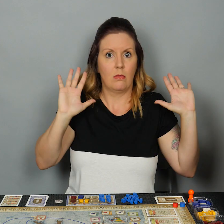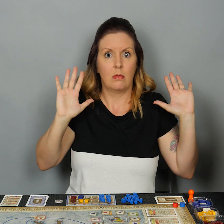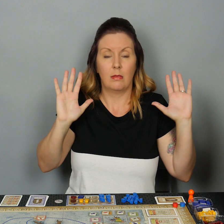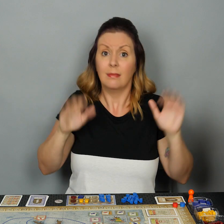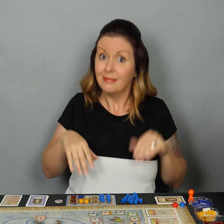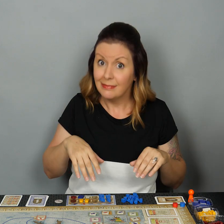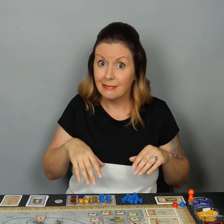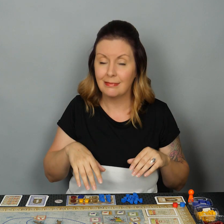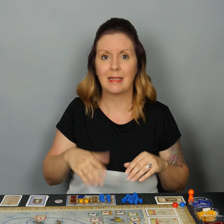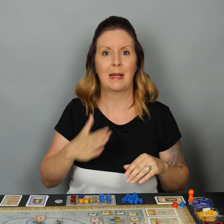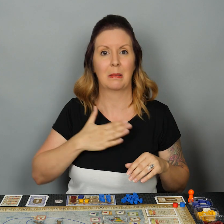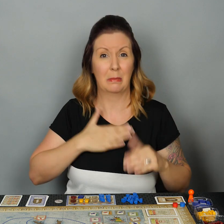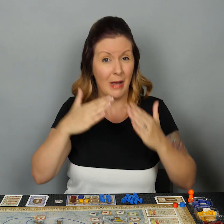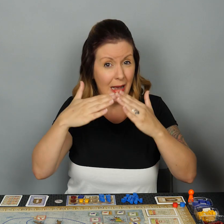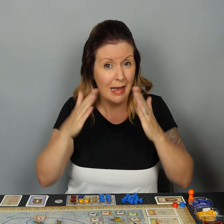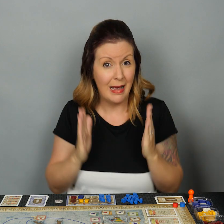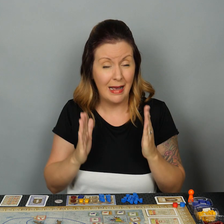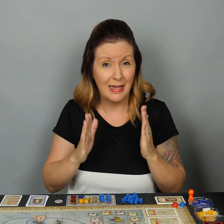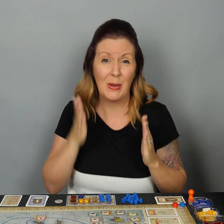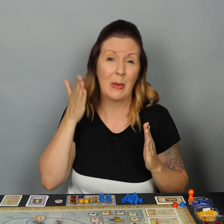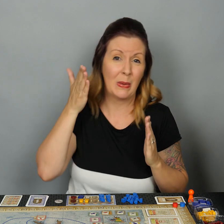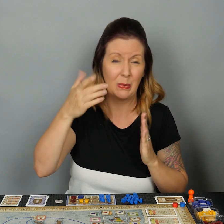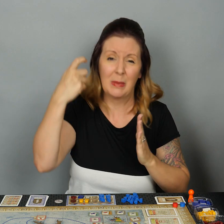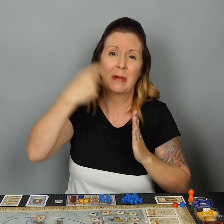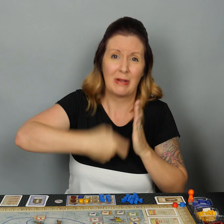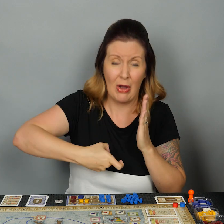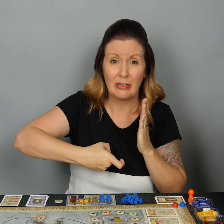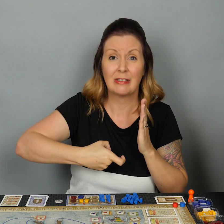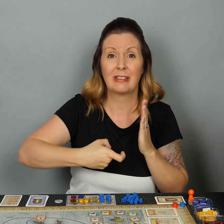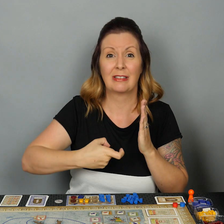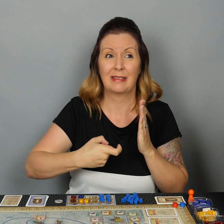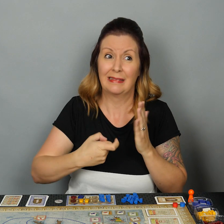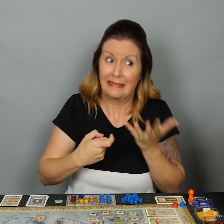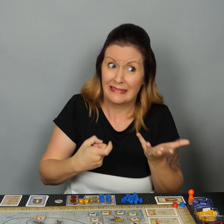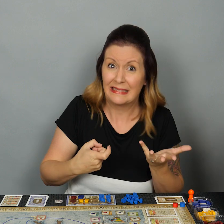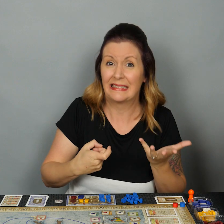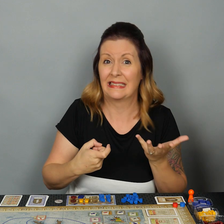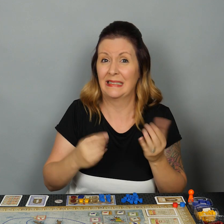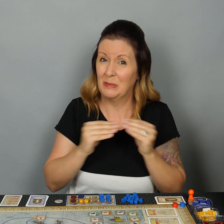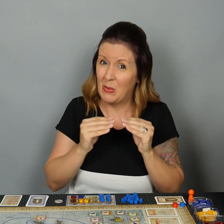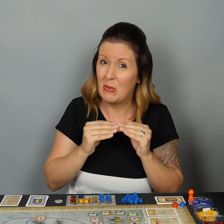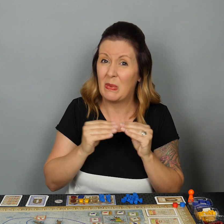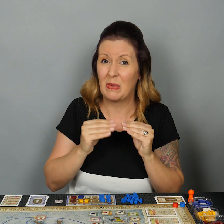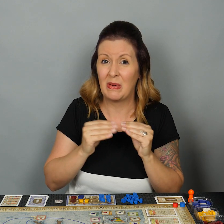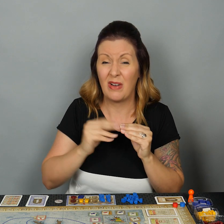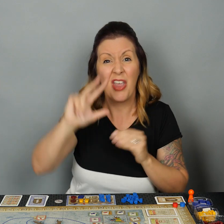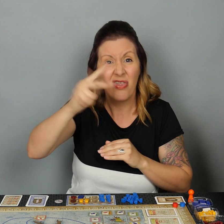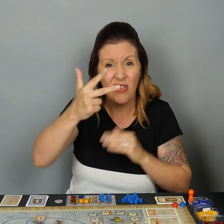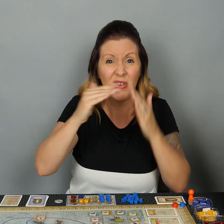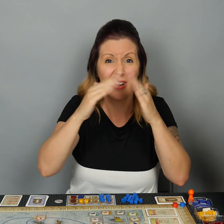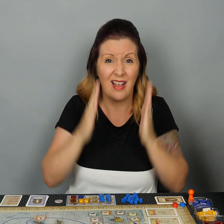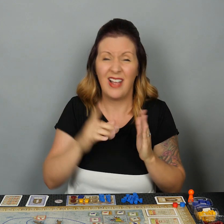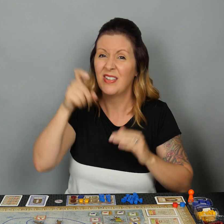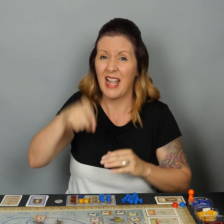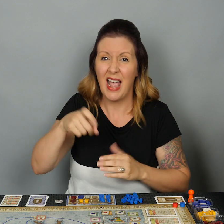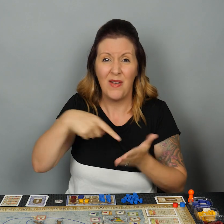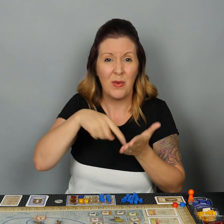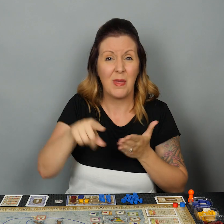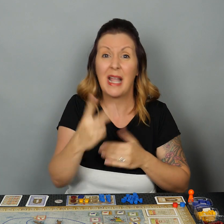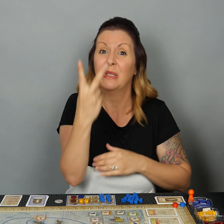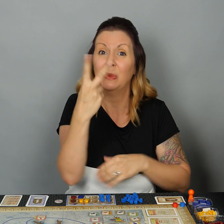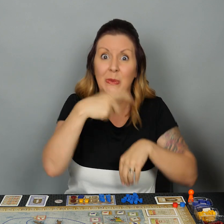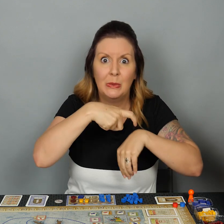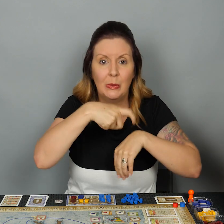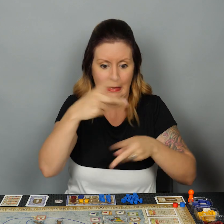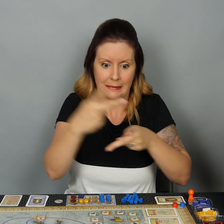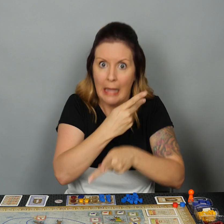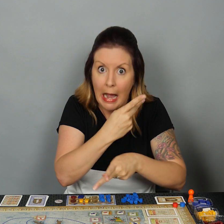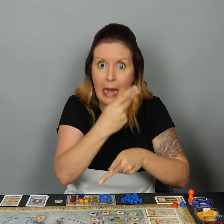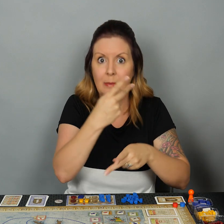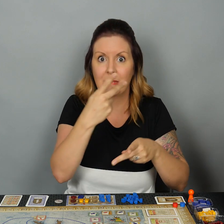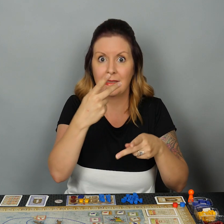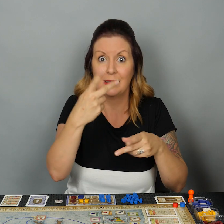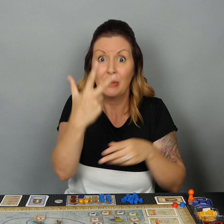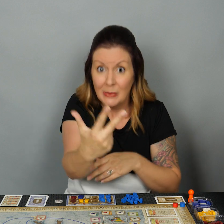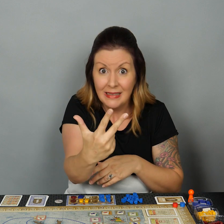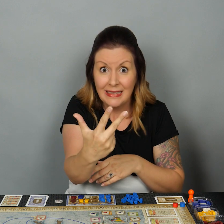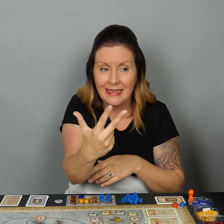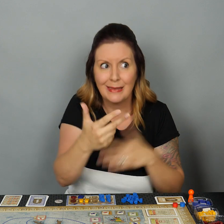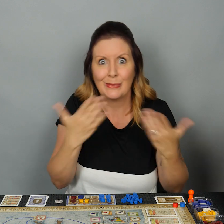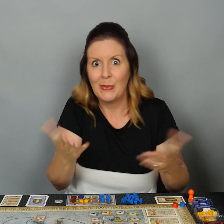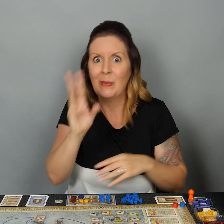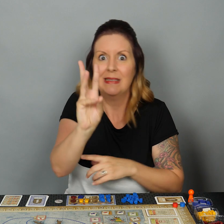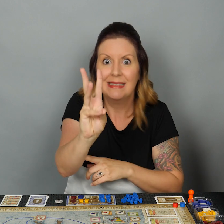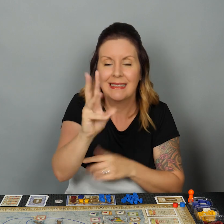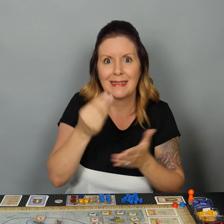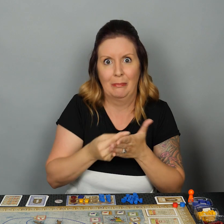then you have to pay the 2 money times 3 because your house will be the 3rd house.